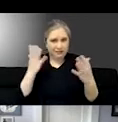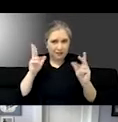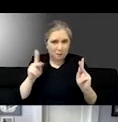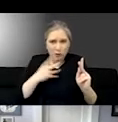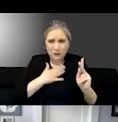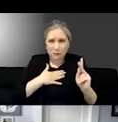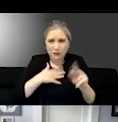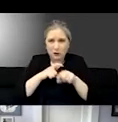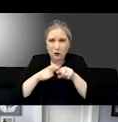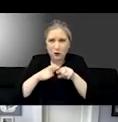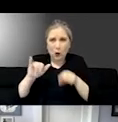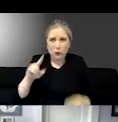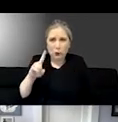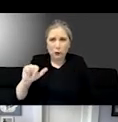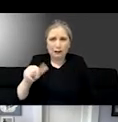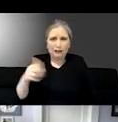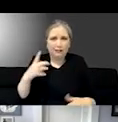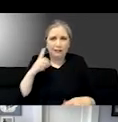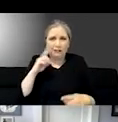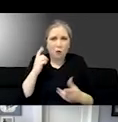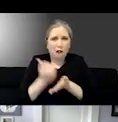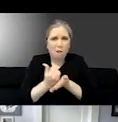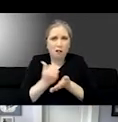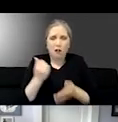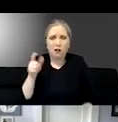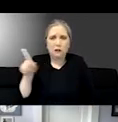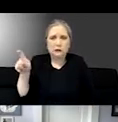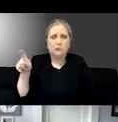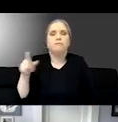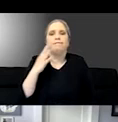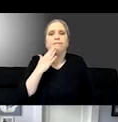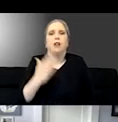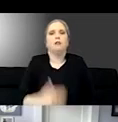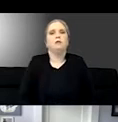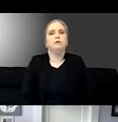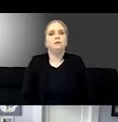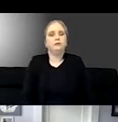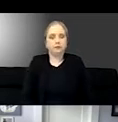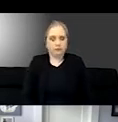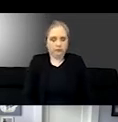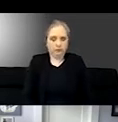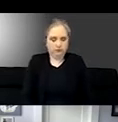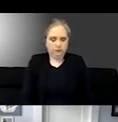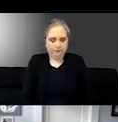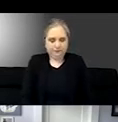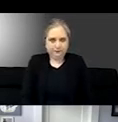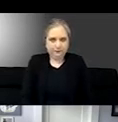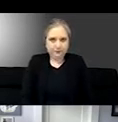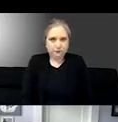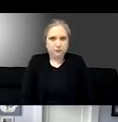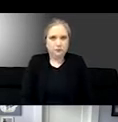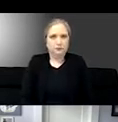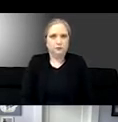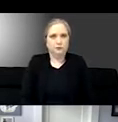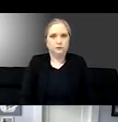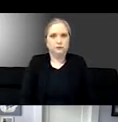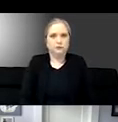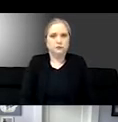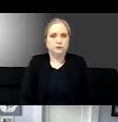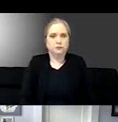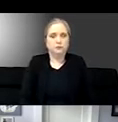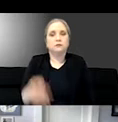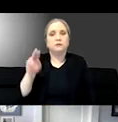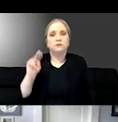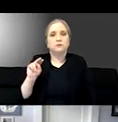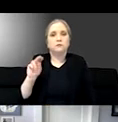So, November in Missouri wants to know if you think the current COVID-19 restrictions will result in less ableism after this is all done?